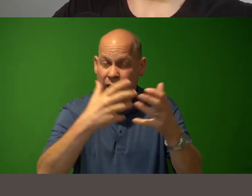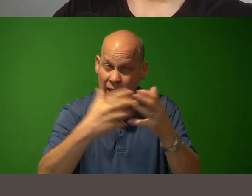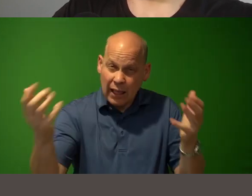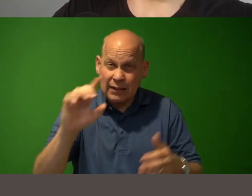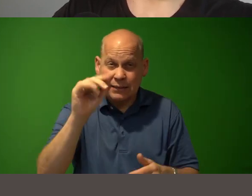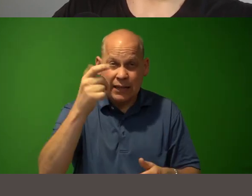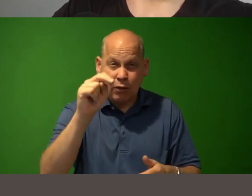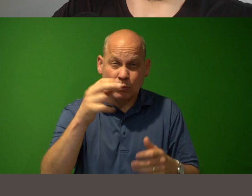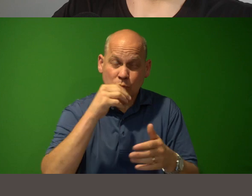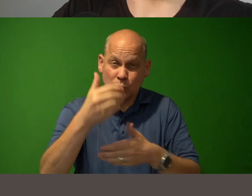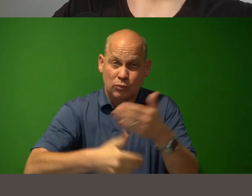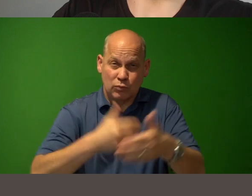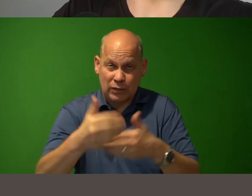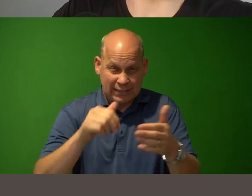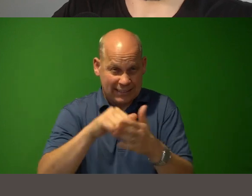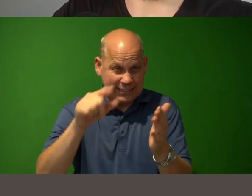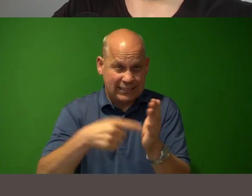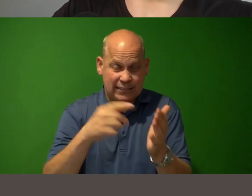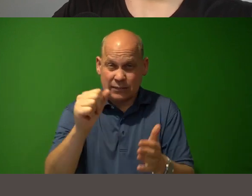going on in this space as well.